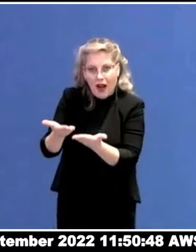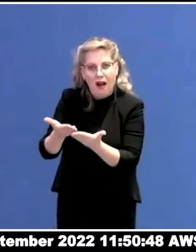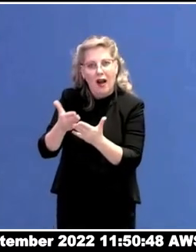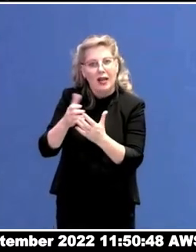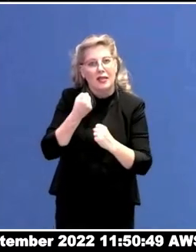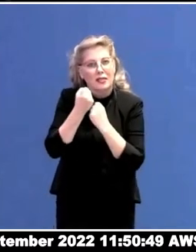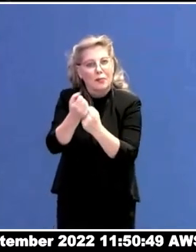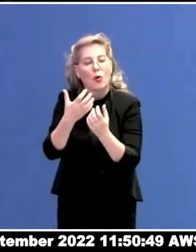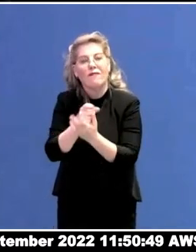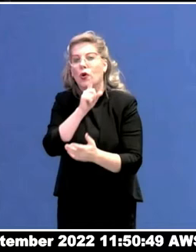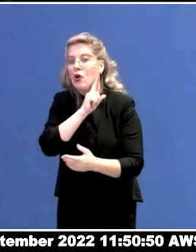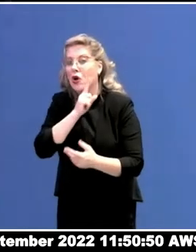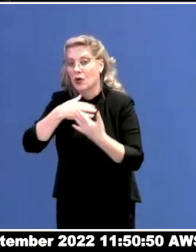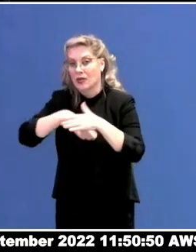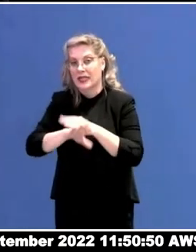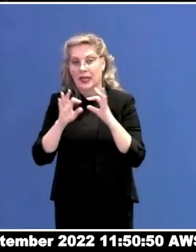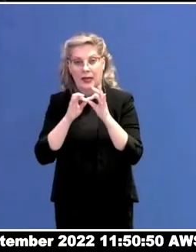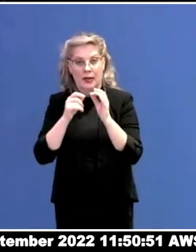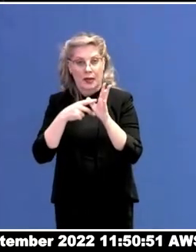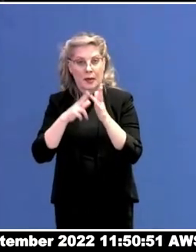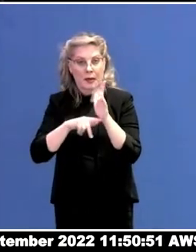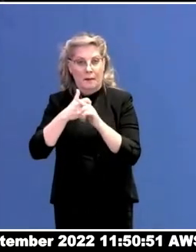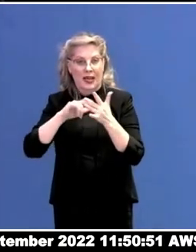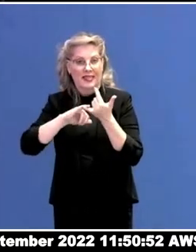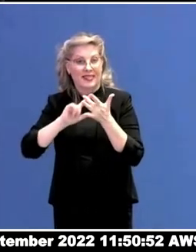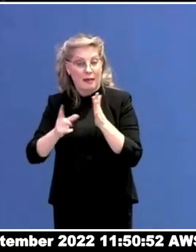And I understand that the majority, from your evidence, of girls that you supported